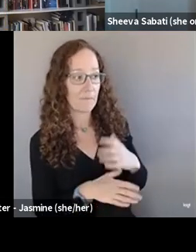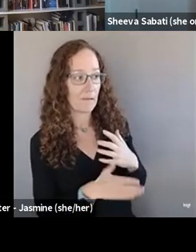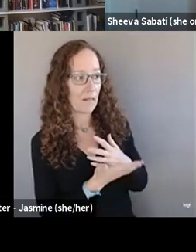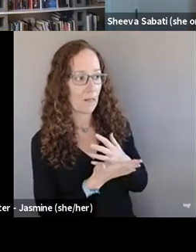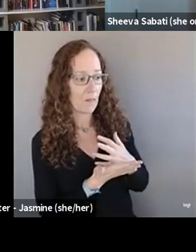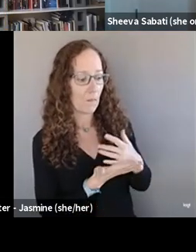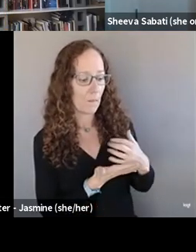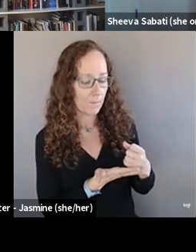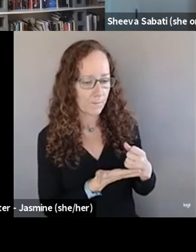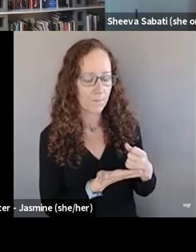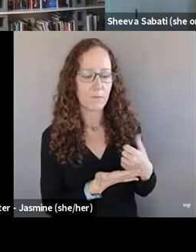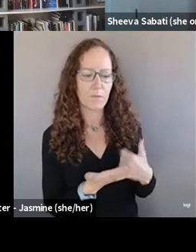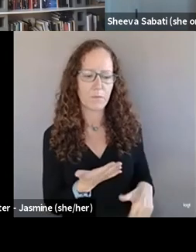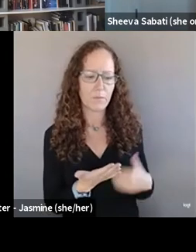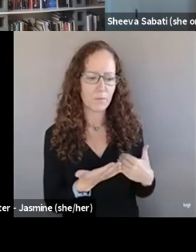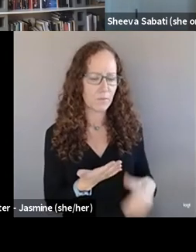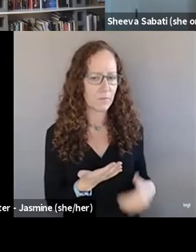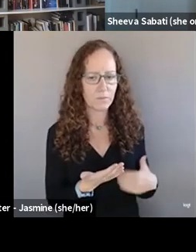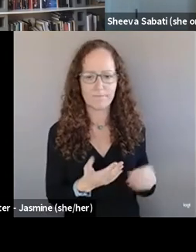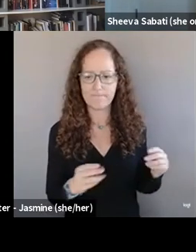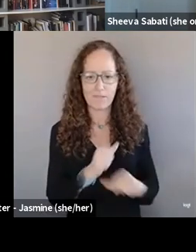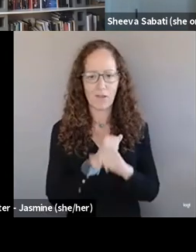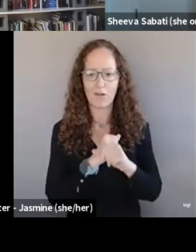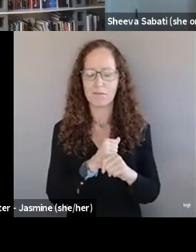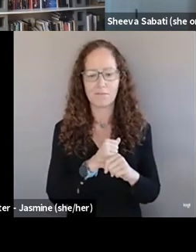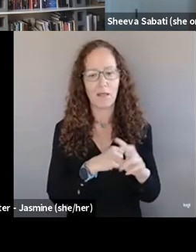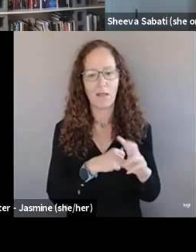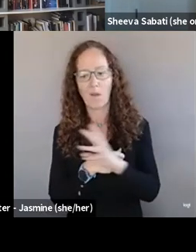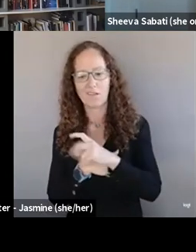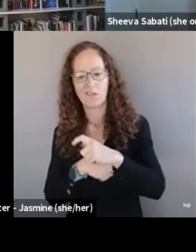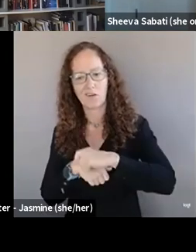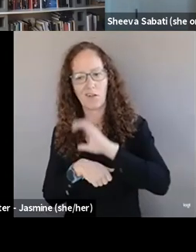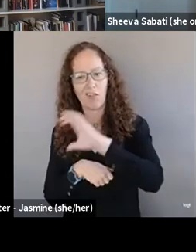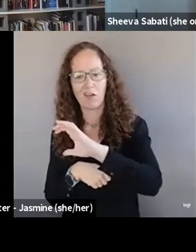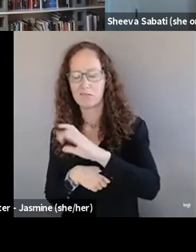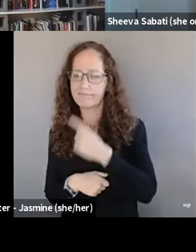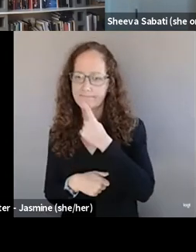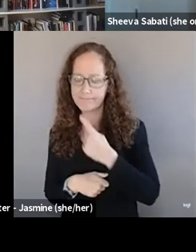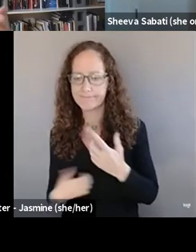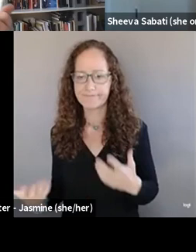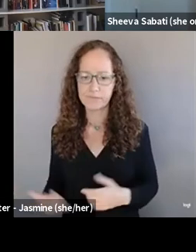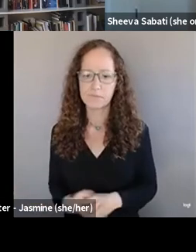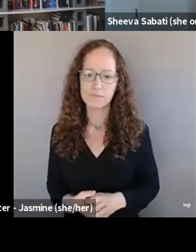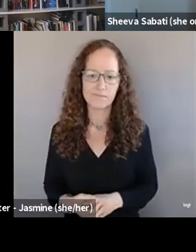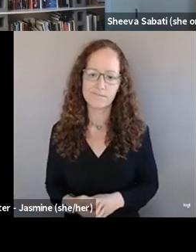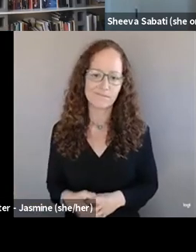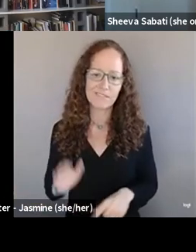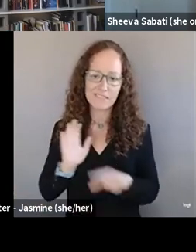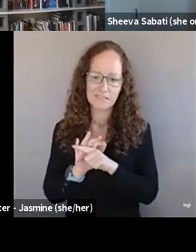what a detriment though. The western clock in, in one of your